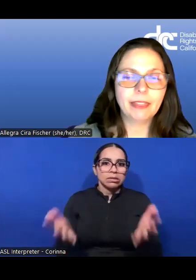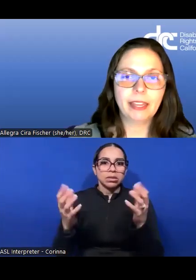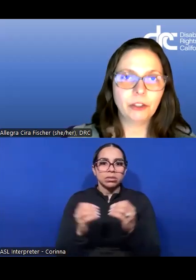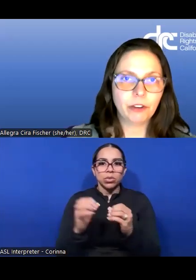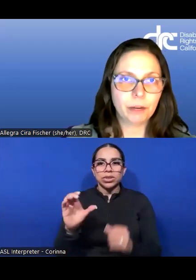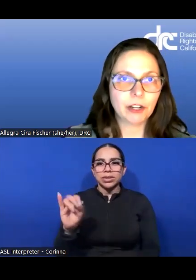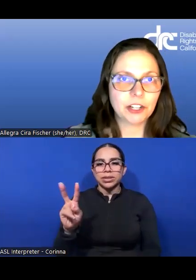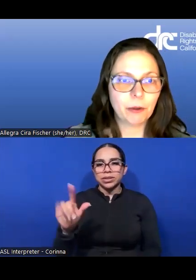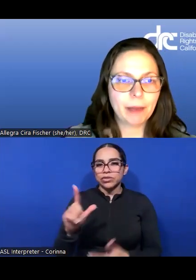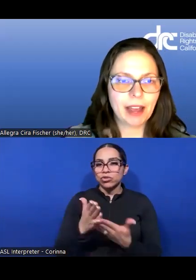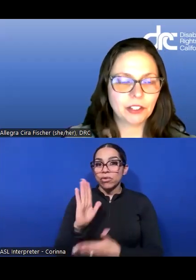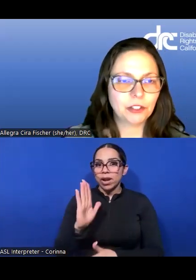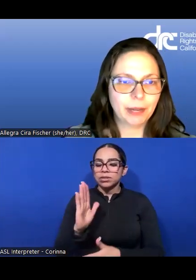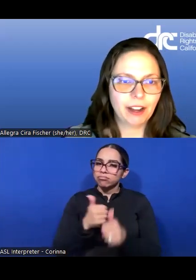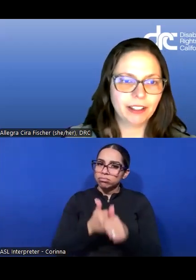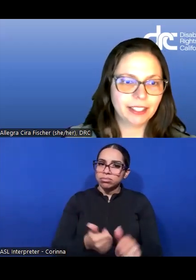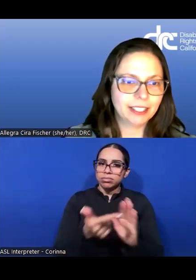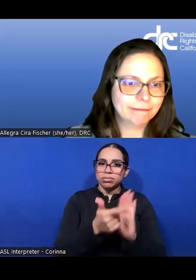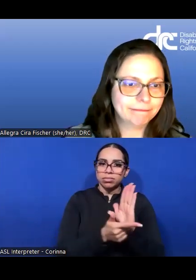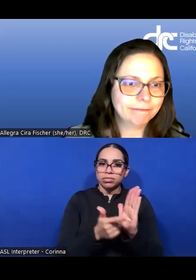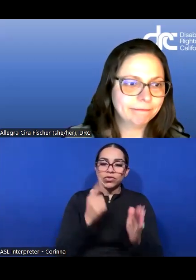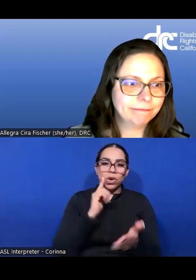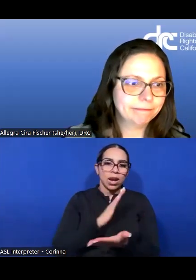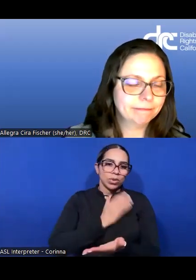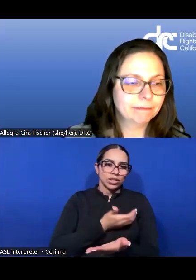Thank you very much. And I will pass to my colleague.